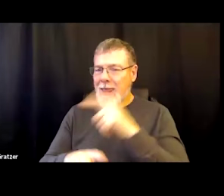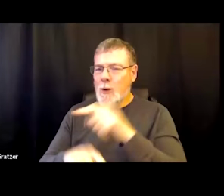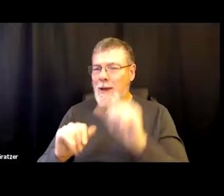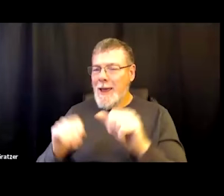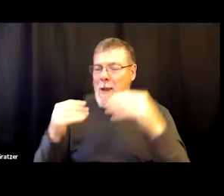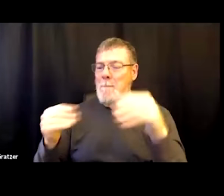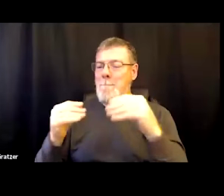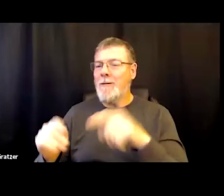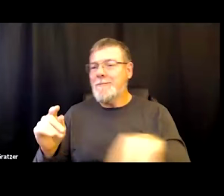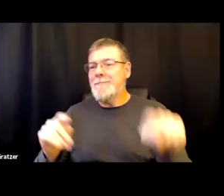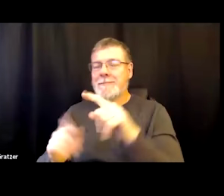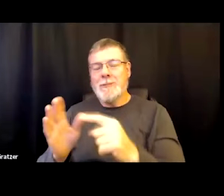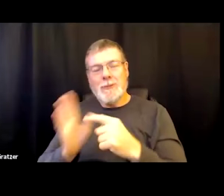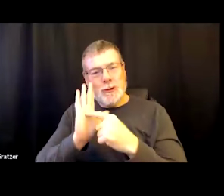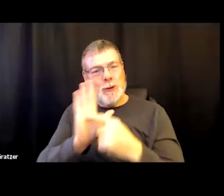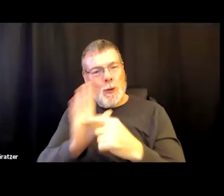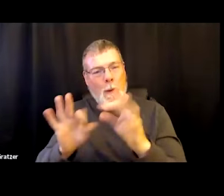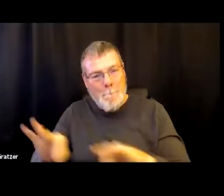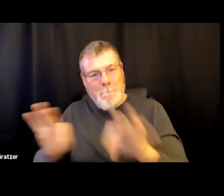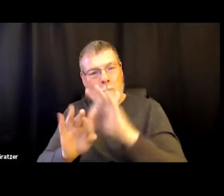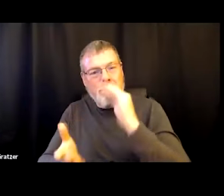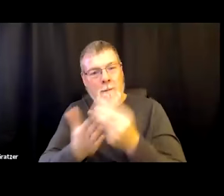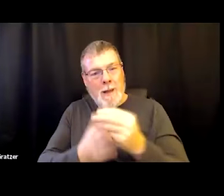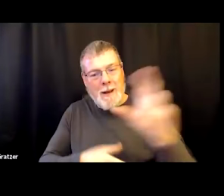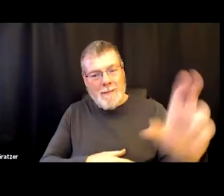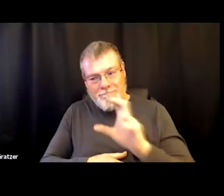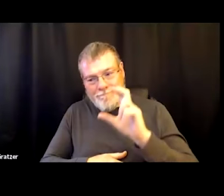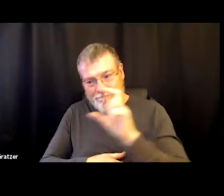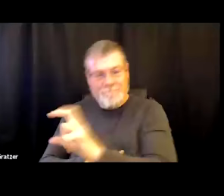to show the importance of funding reentry programs